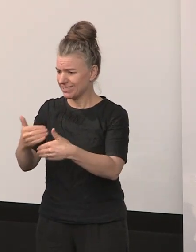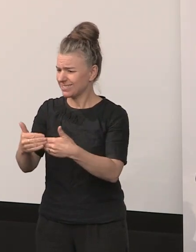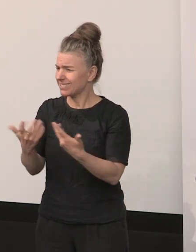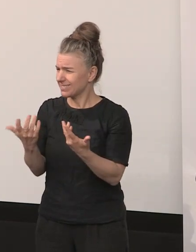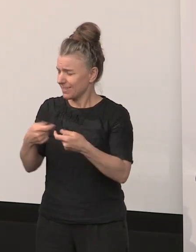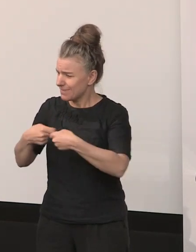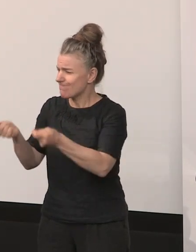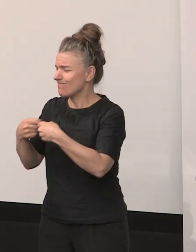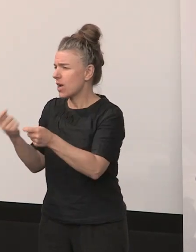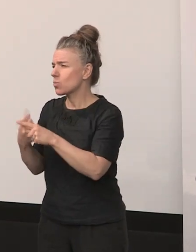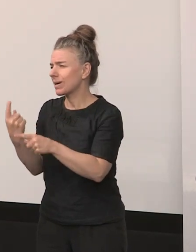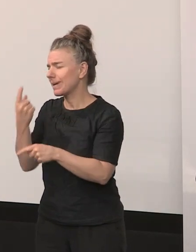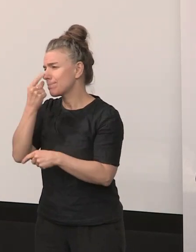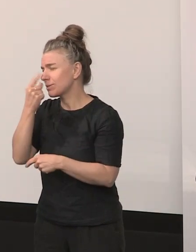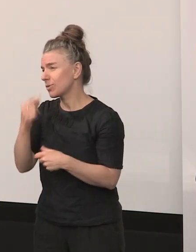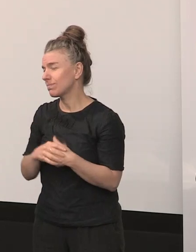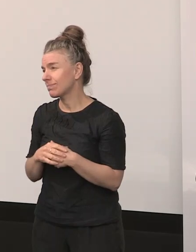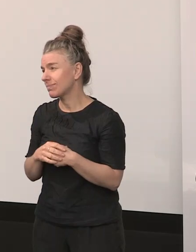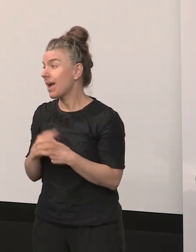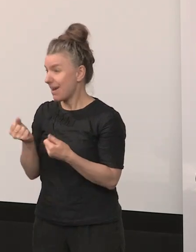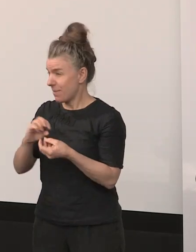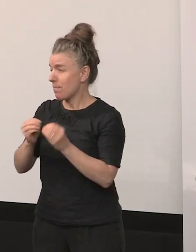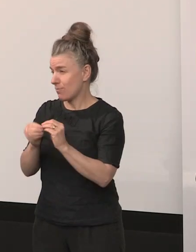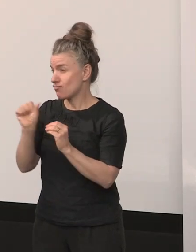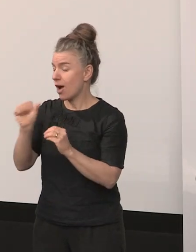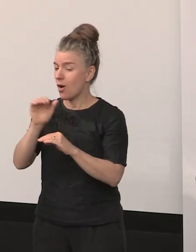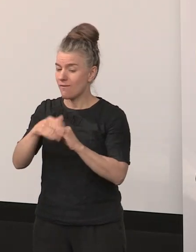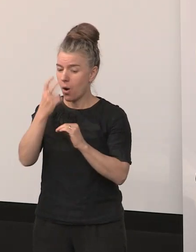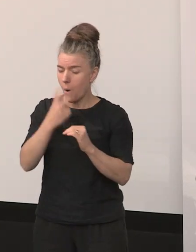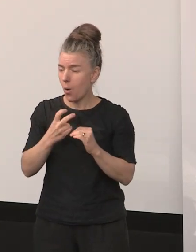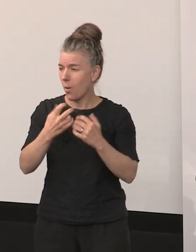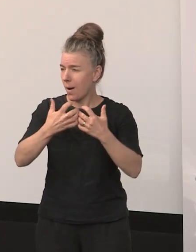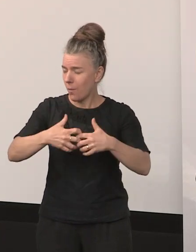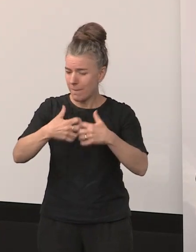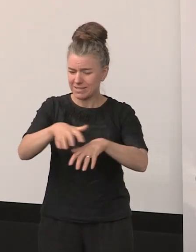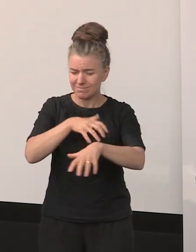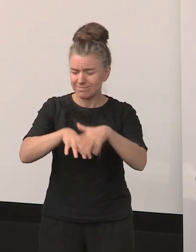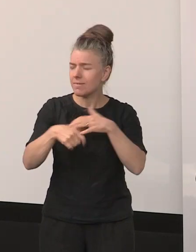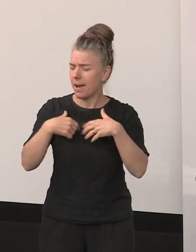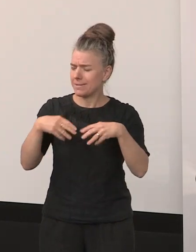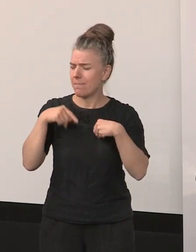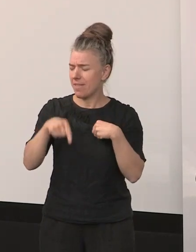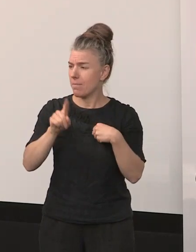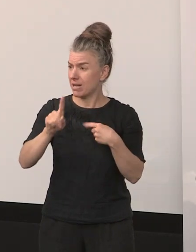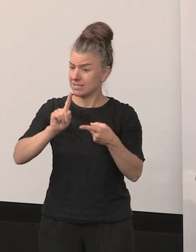time did we not have available stock, and then put in place a process to get that out to people who need it as quickly